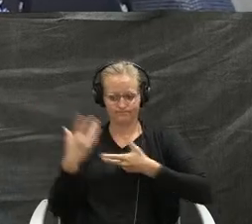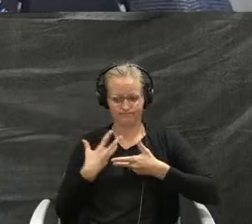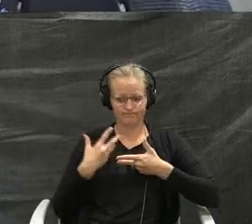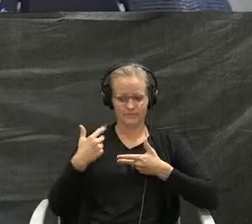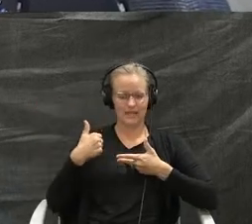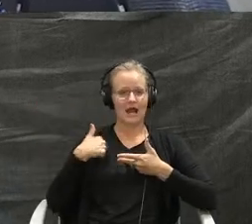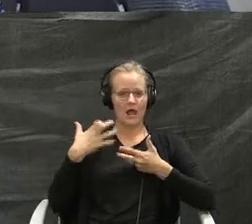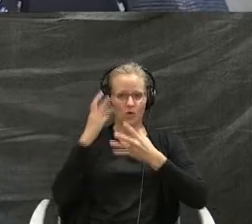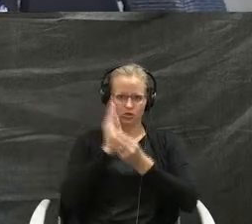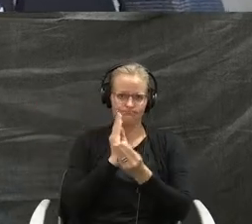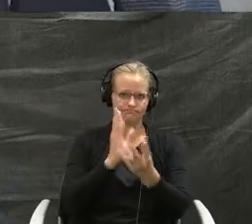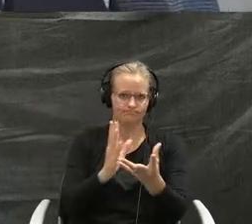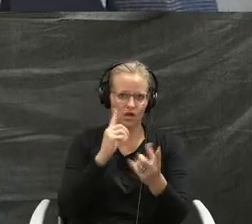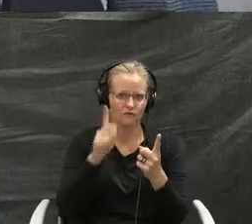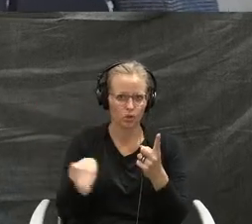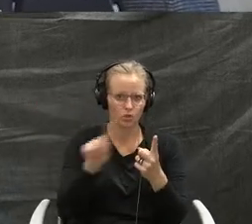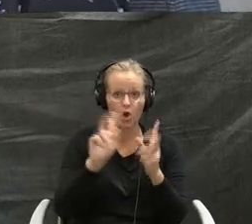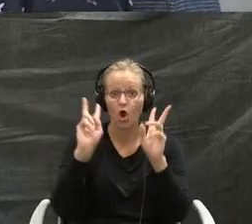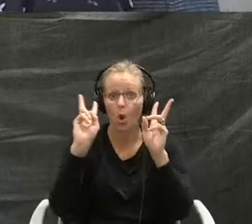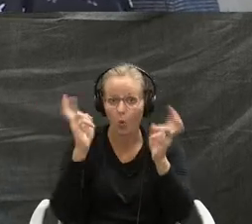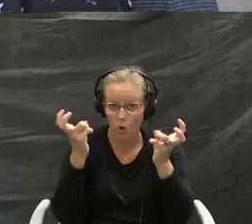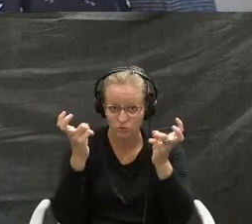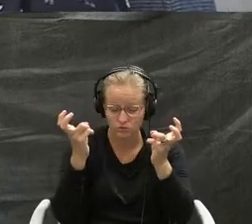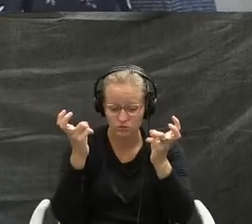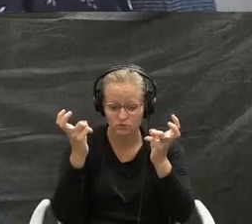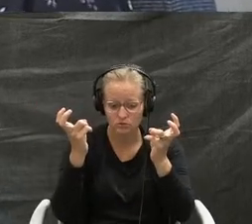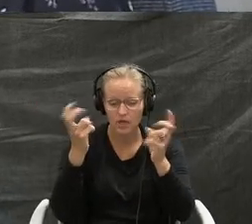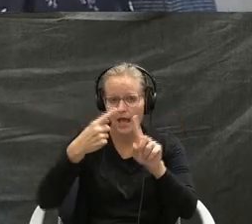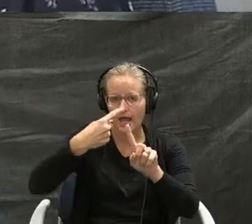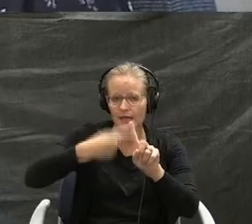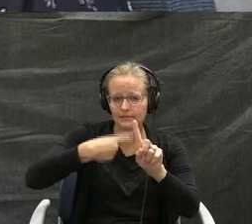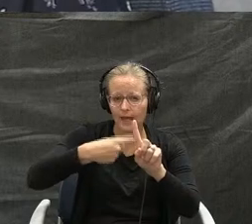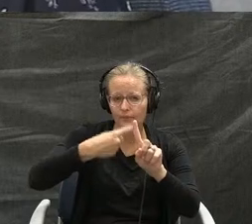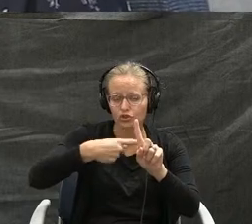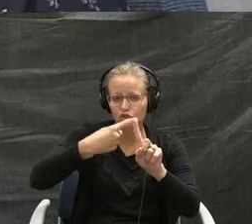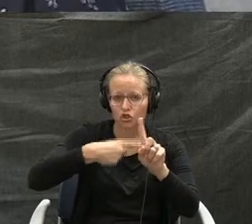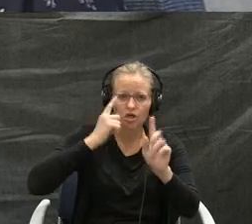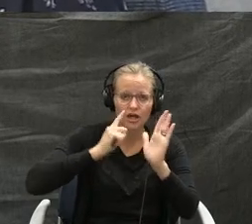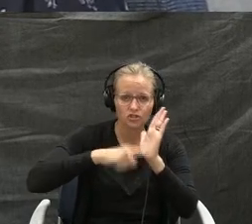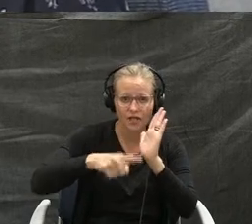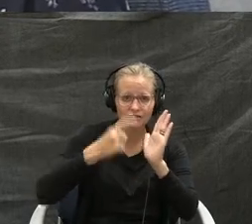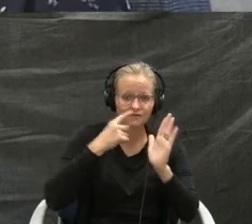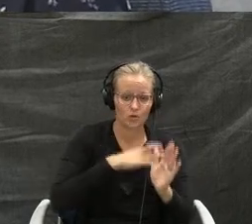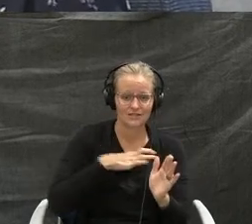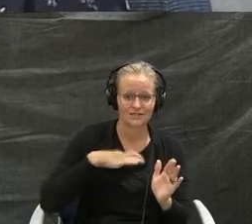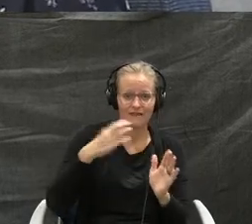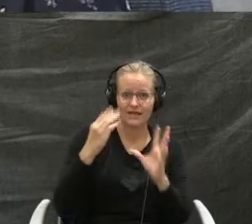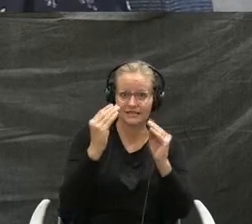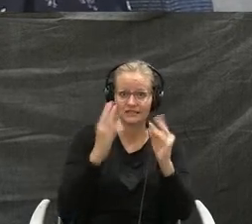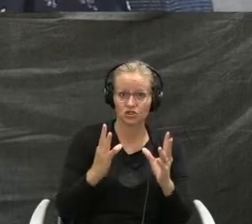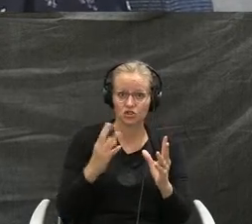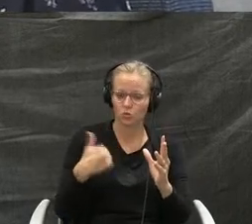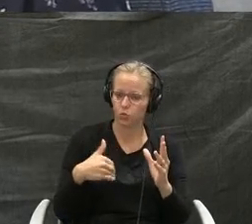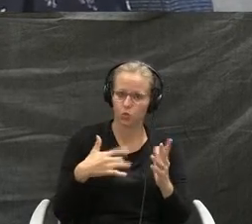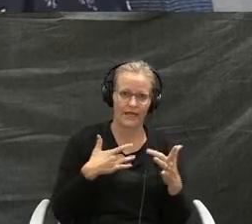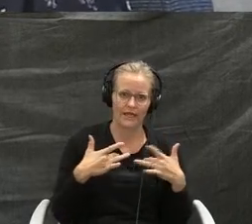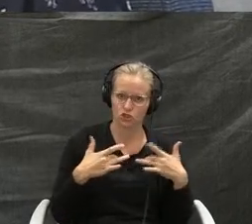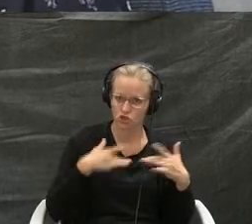Quote the temperature checks by staff and teachers at school. Worry me. Bloomington schools where I live is not doing this,